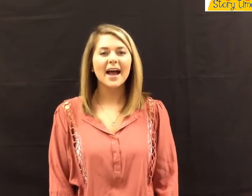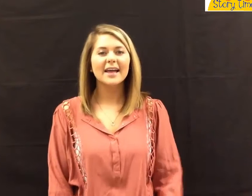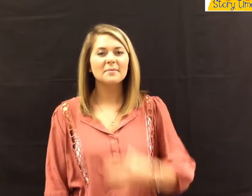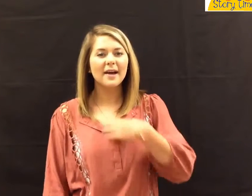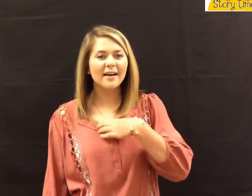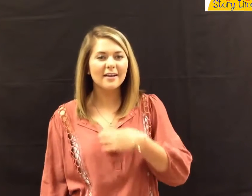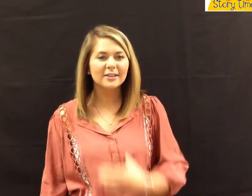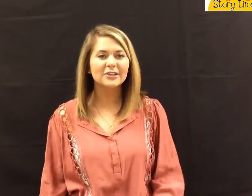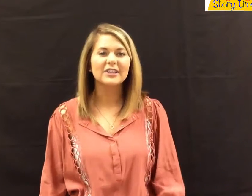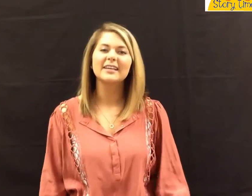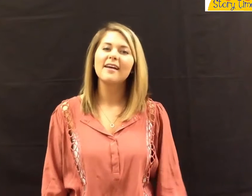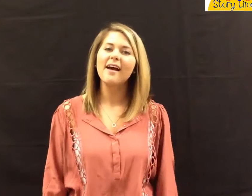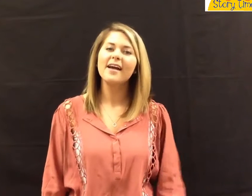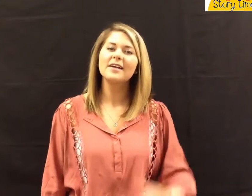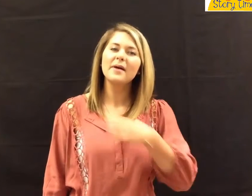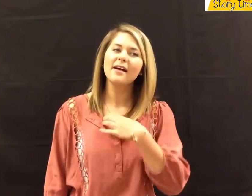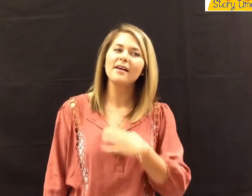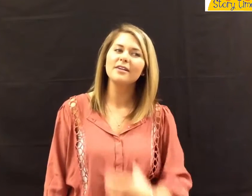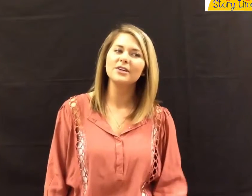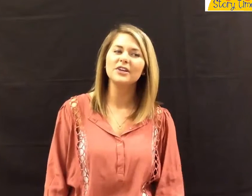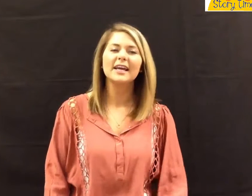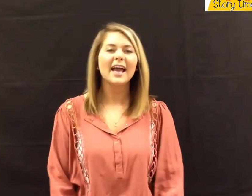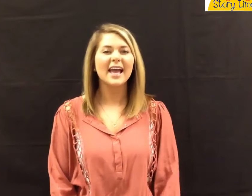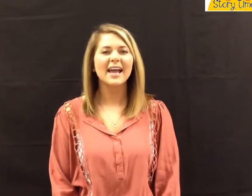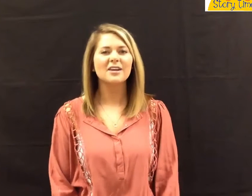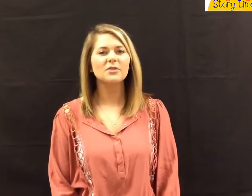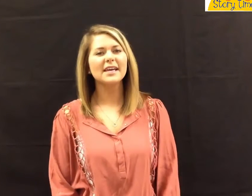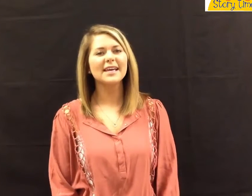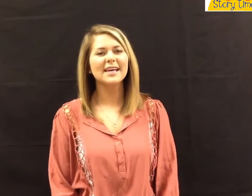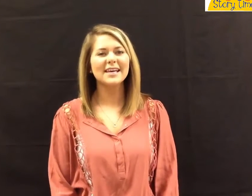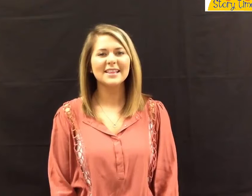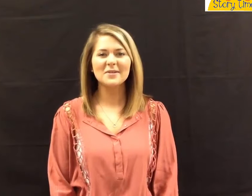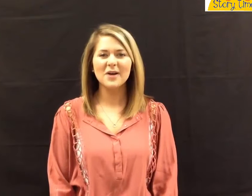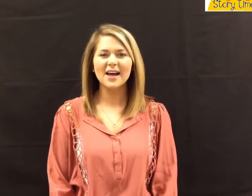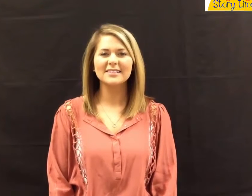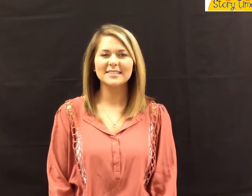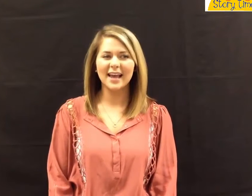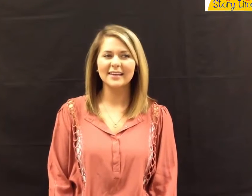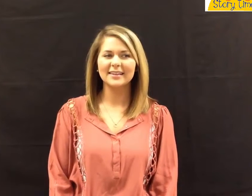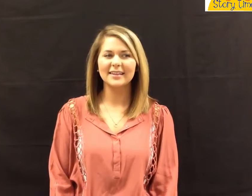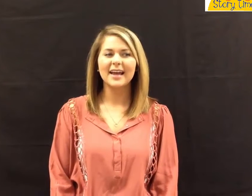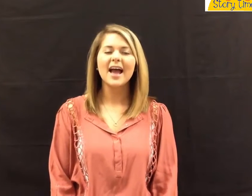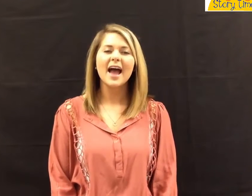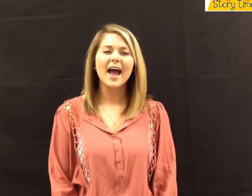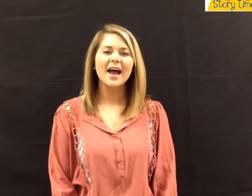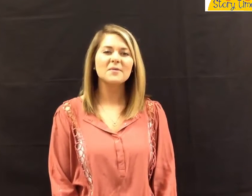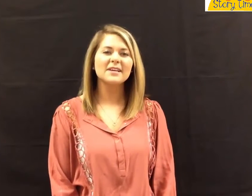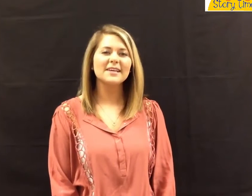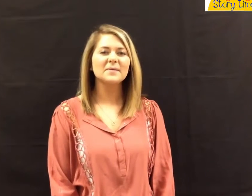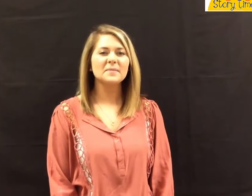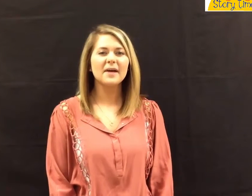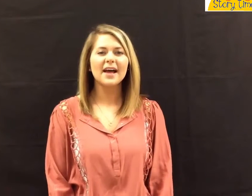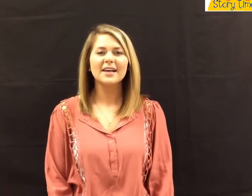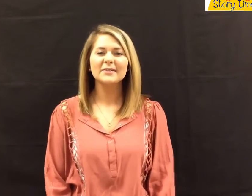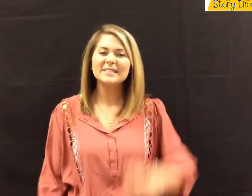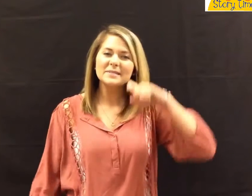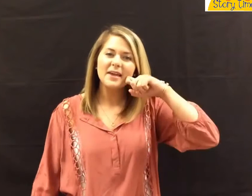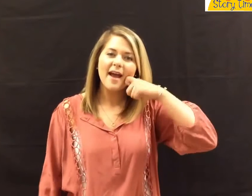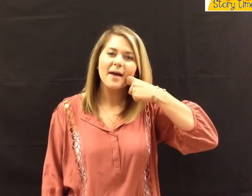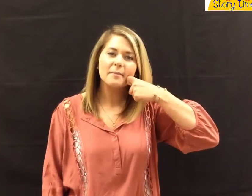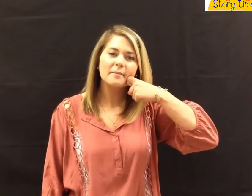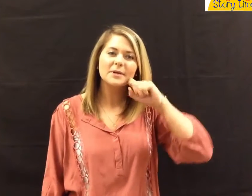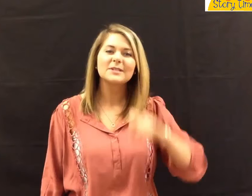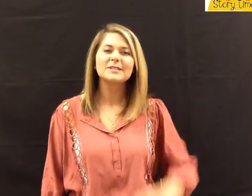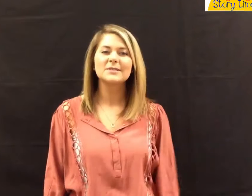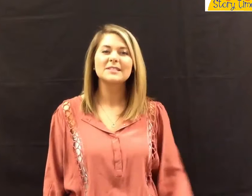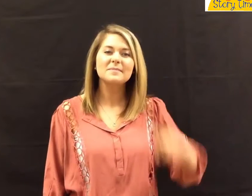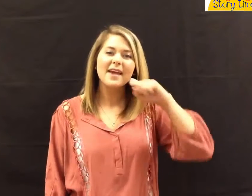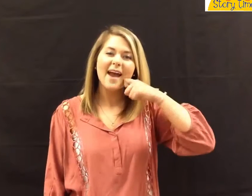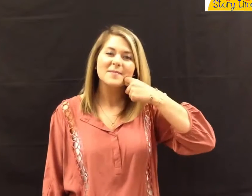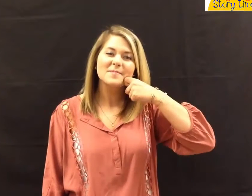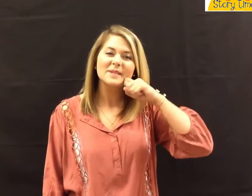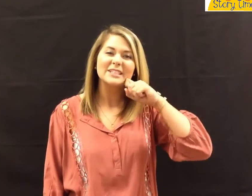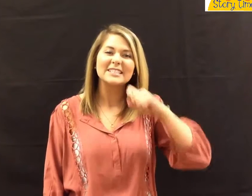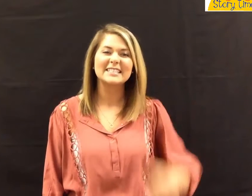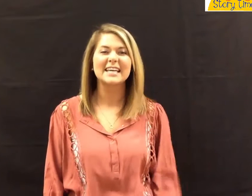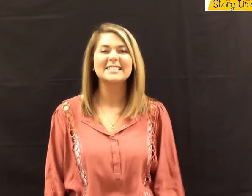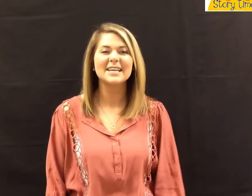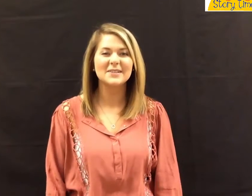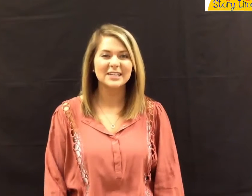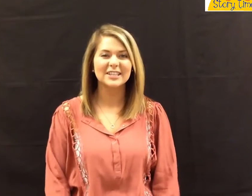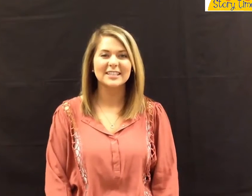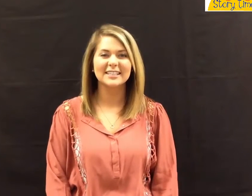I am hungry, I am hungry, and I really want a snack. I will eat my crispy apple, crispy apples taste so good.